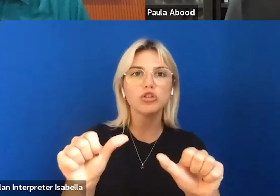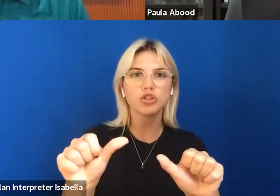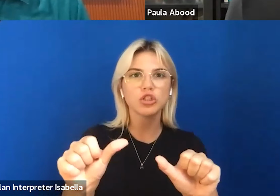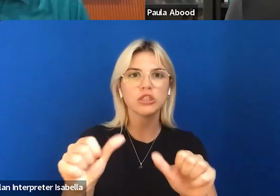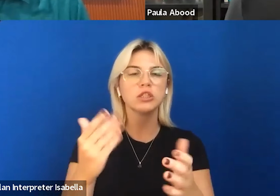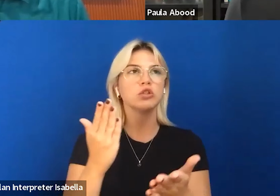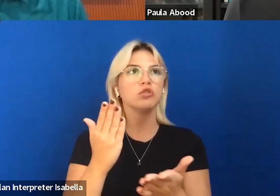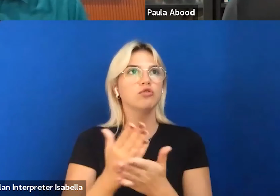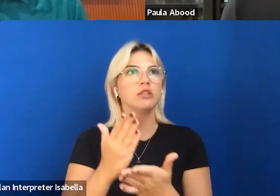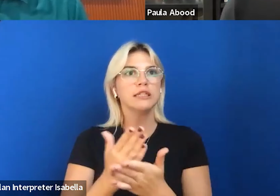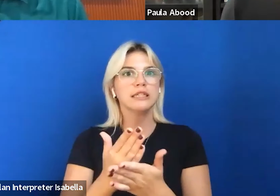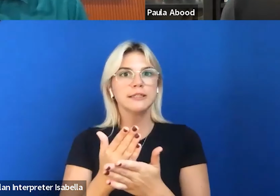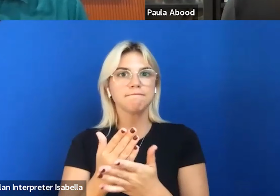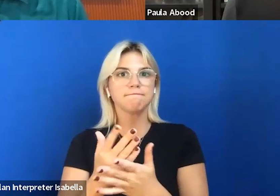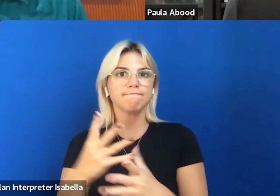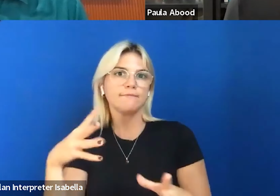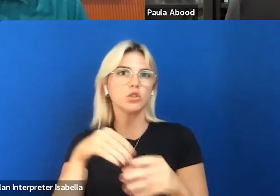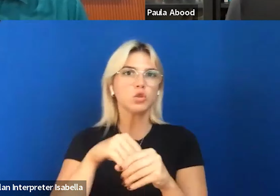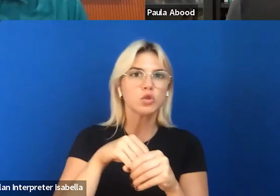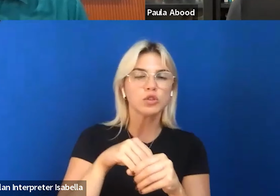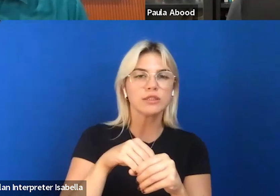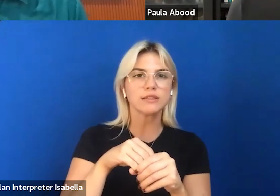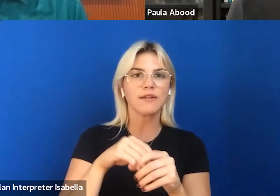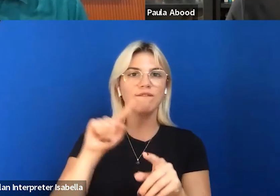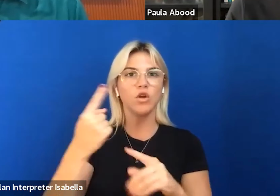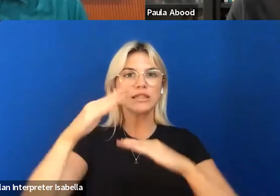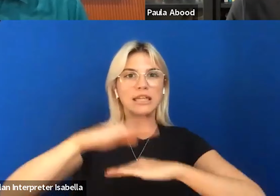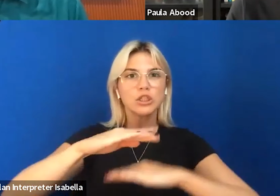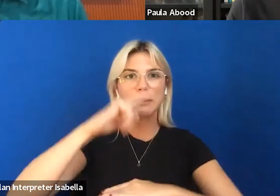and influence decisions and outcomes that affect them.